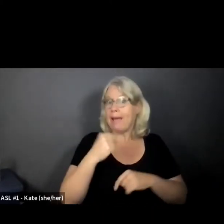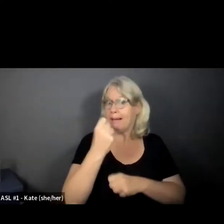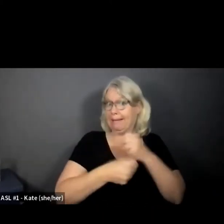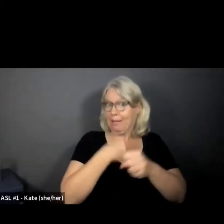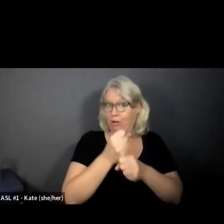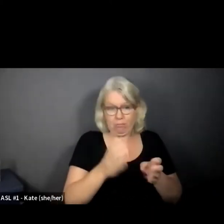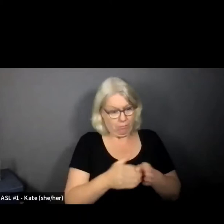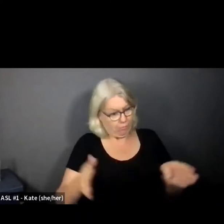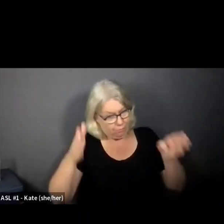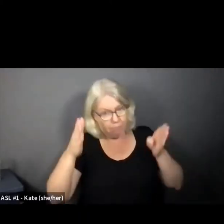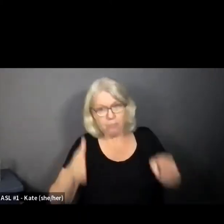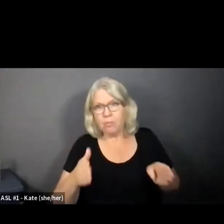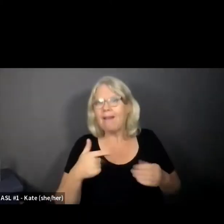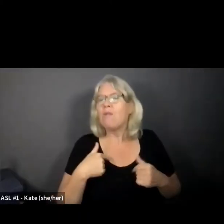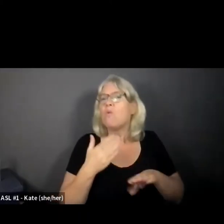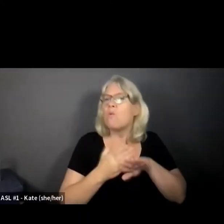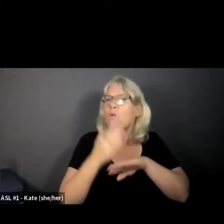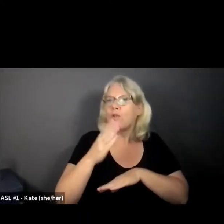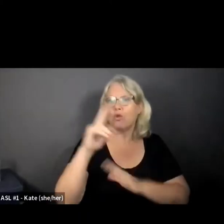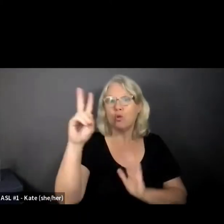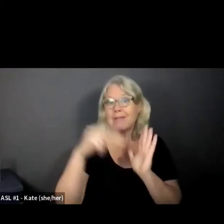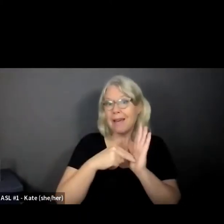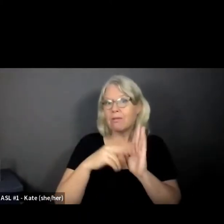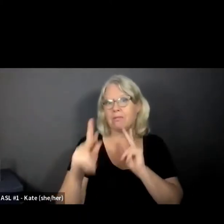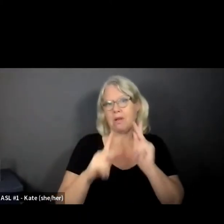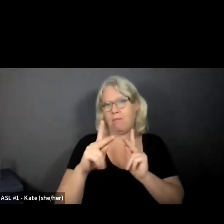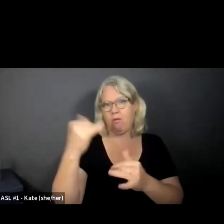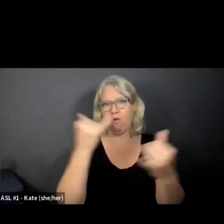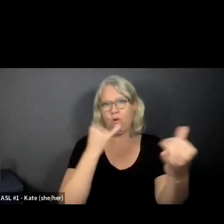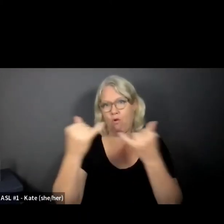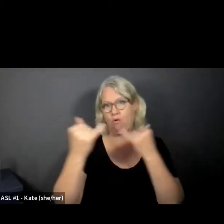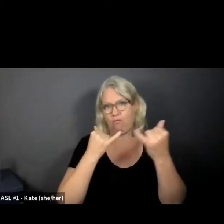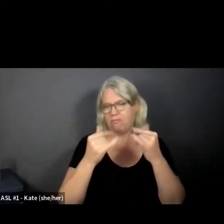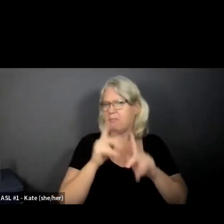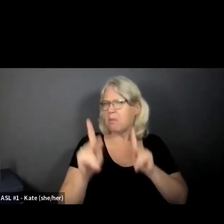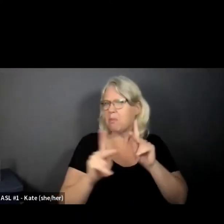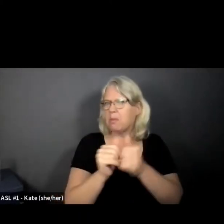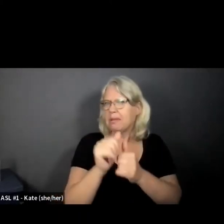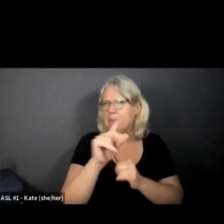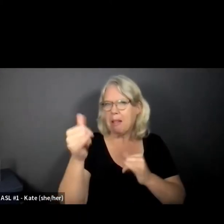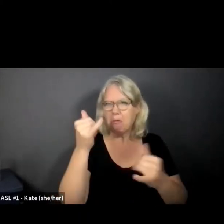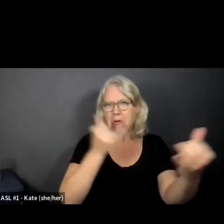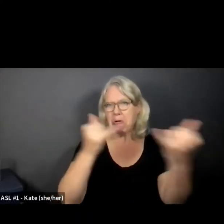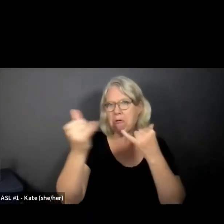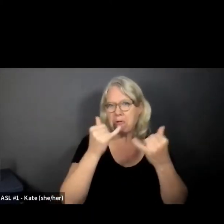FROM PERSONS WITH DISABILITIES ON A RANGE OF DIFFERENT LEGAL ISSUES.